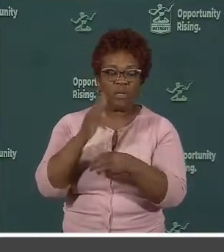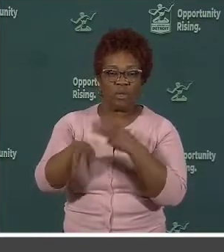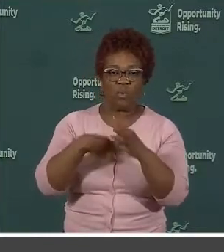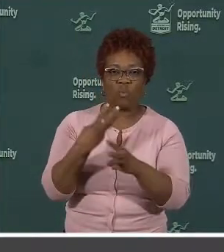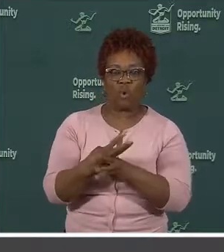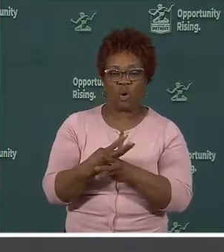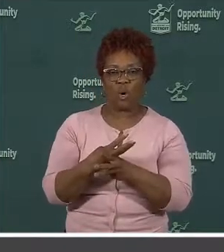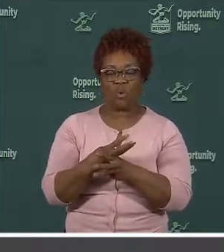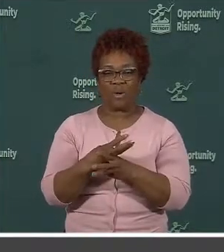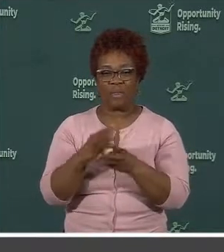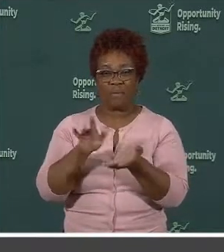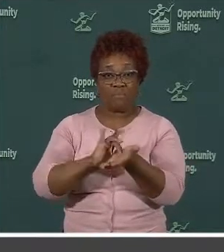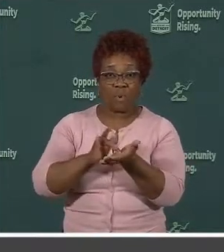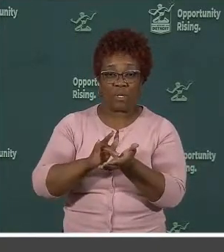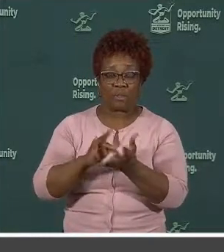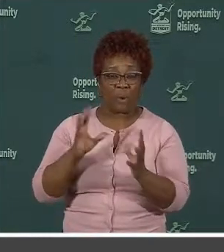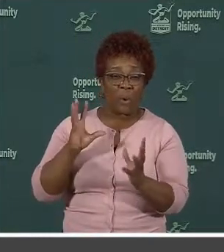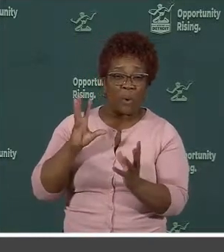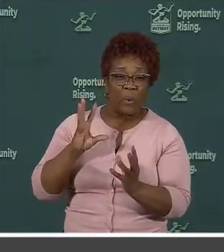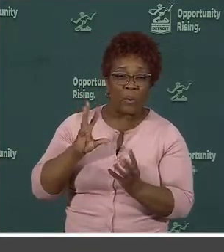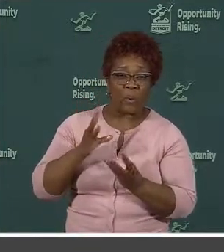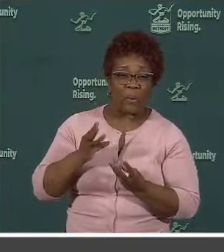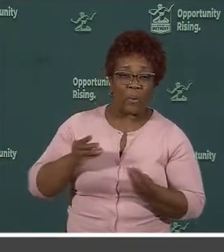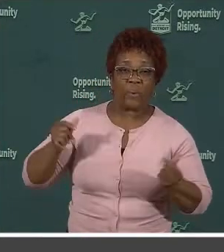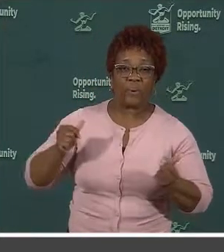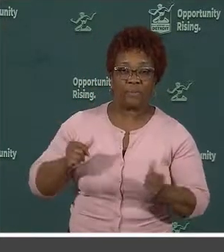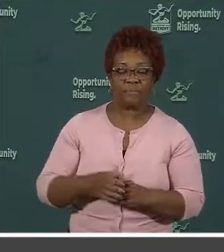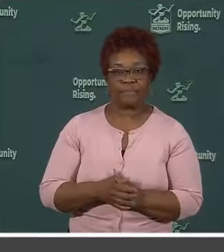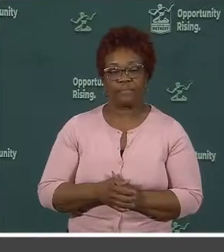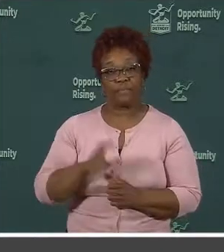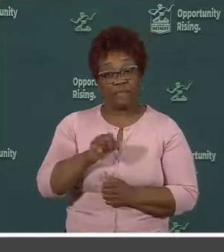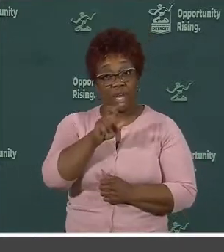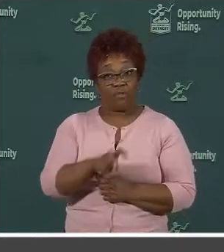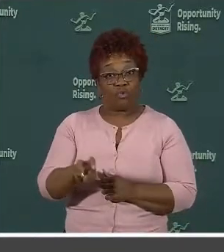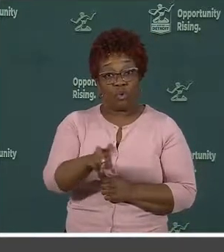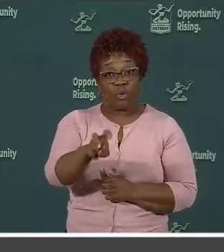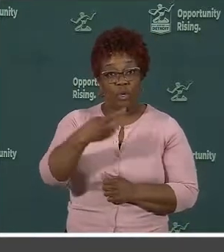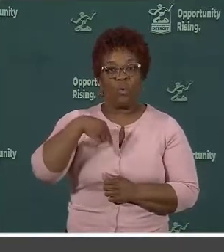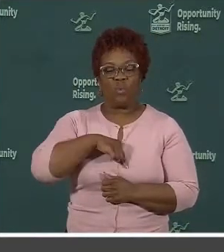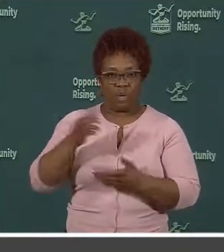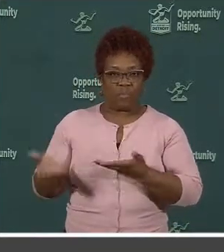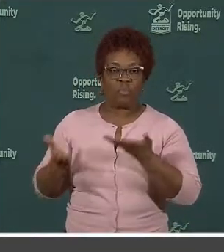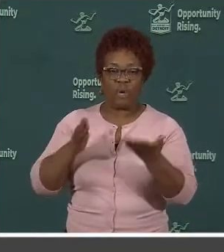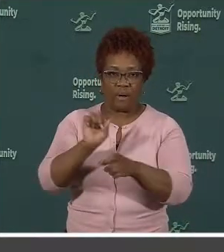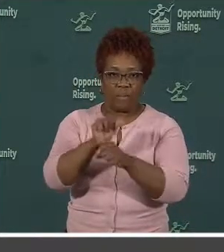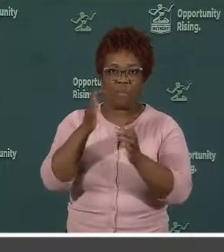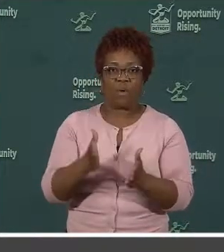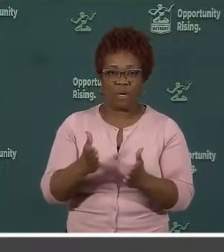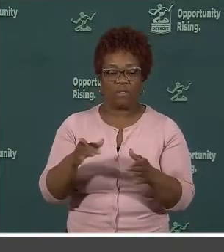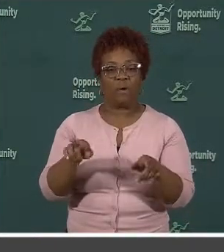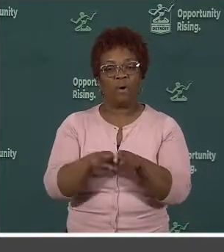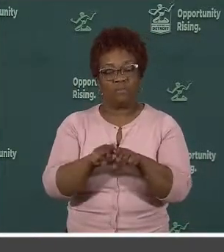AND ON THAT JOURNEY WE ARE BRINGING OUR EMPLOYEES ALONG WITH US AS WELL AS OUR HOMETOWN FOR MORE THAN A CENTURY THE